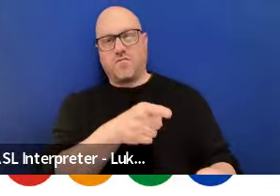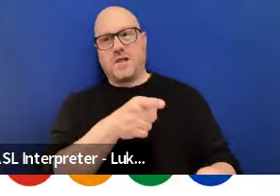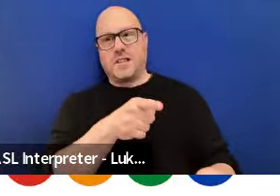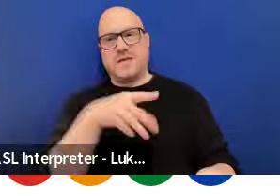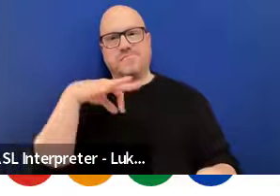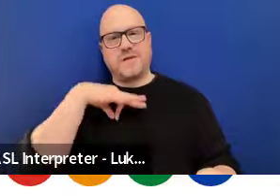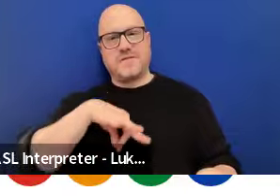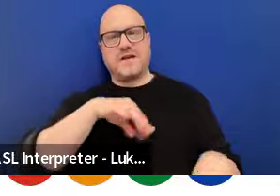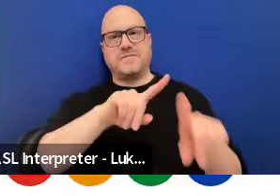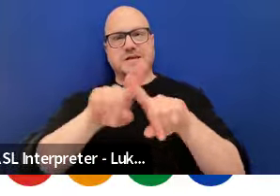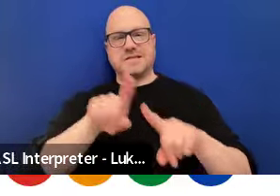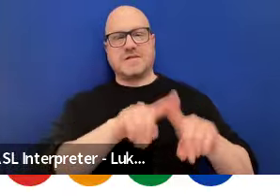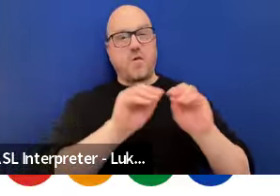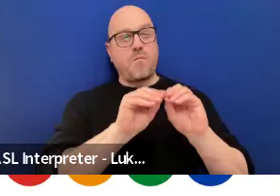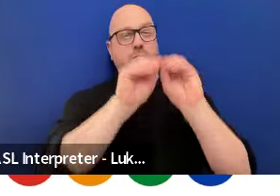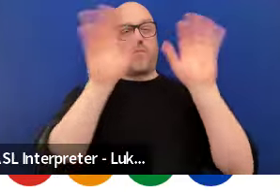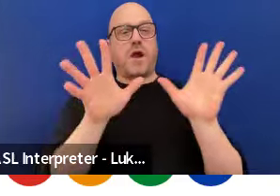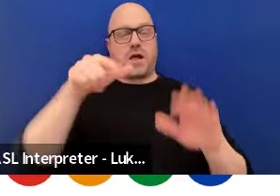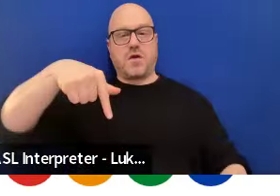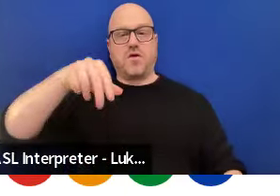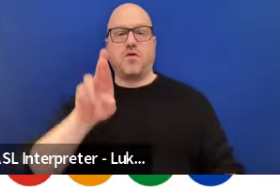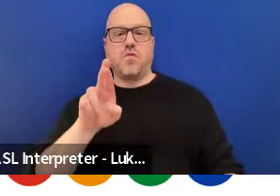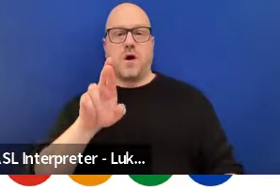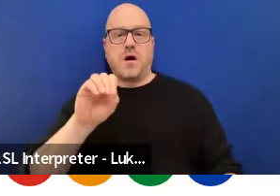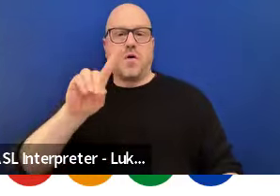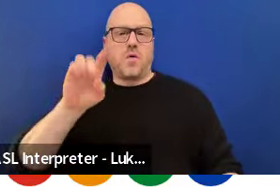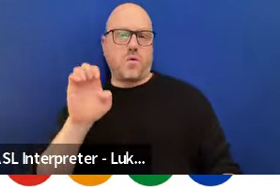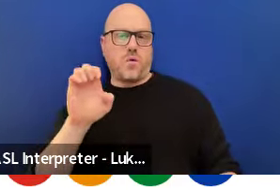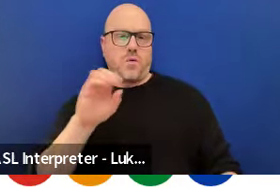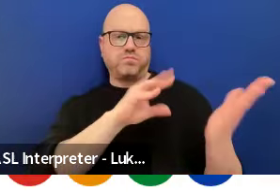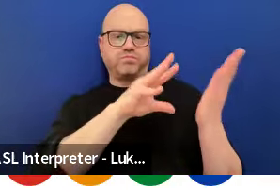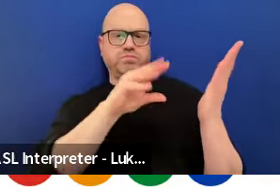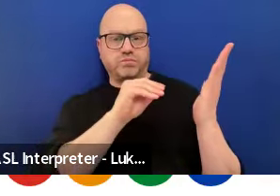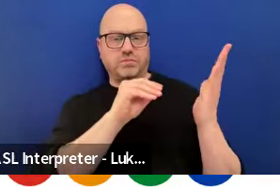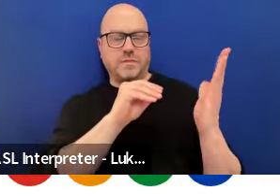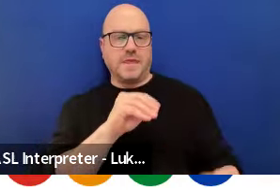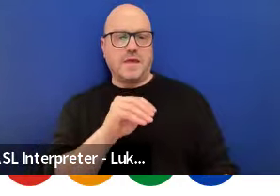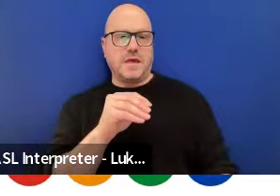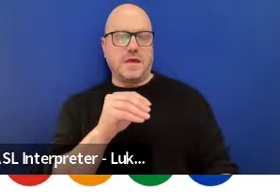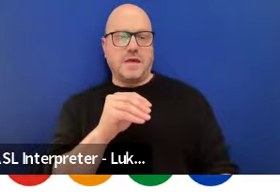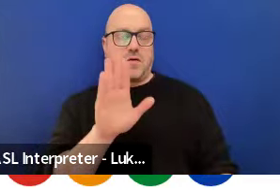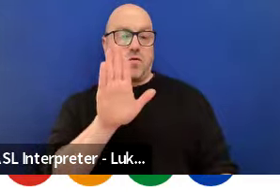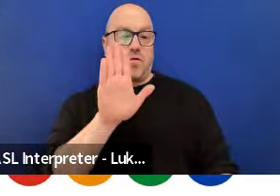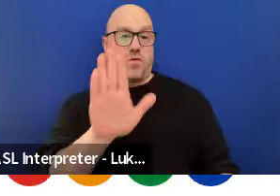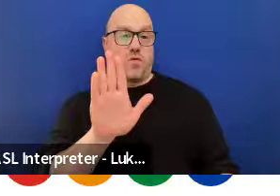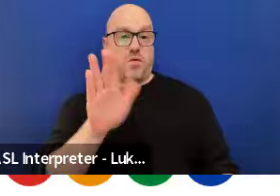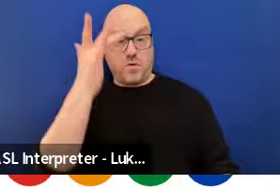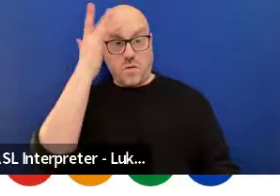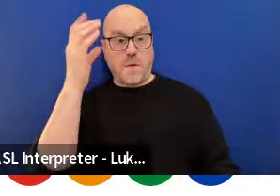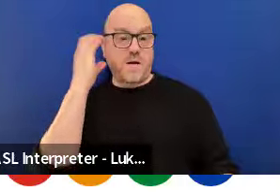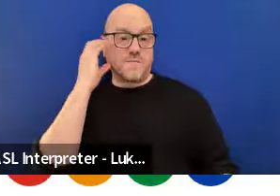AT MAJOR TRANSIT SYSTEMS. A TECHNOLOGY THAT LEVERAGES